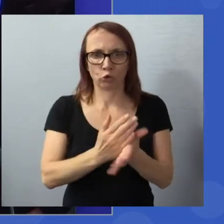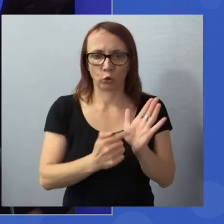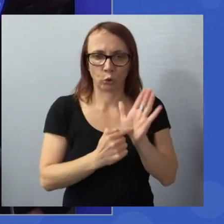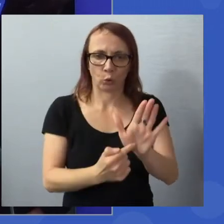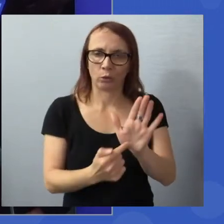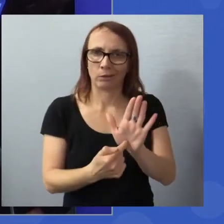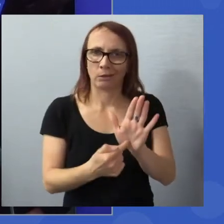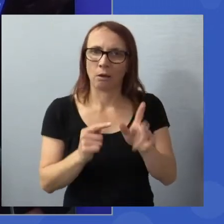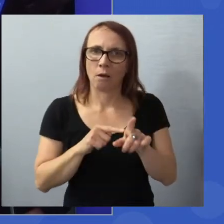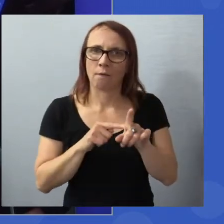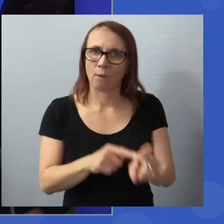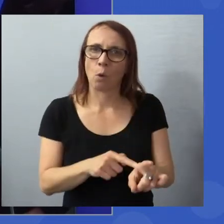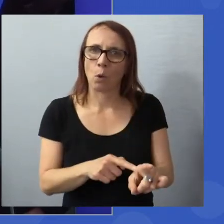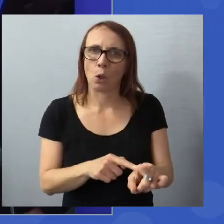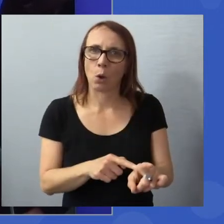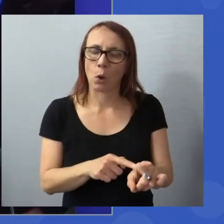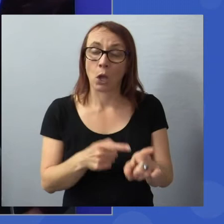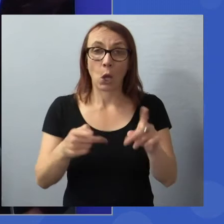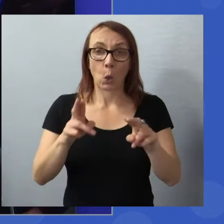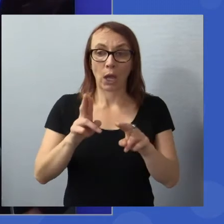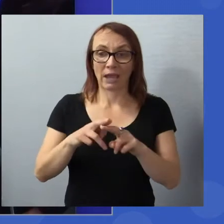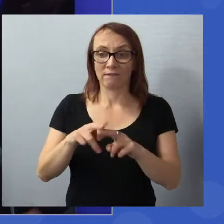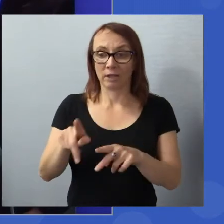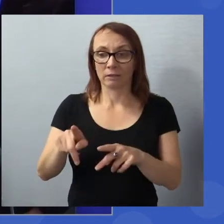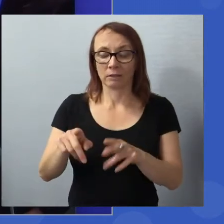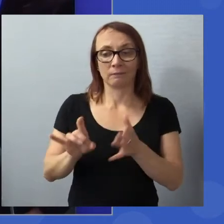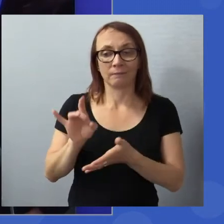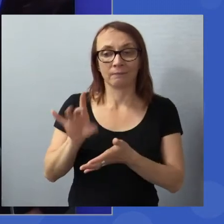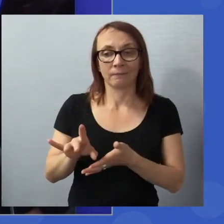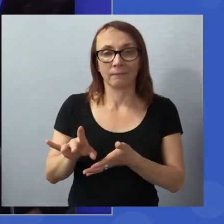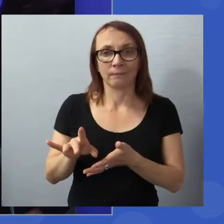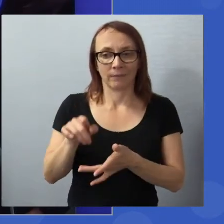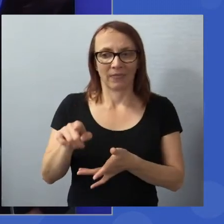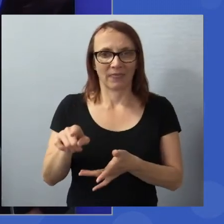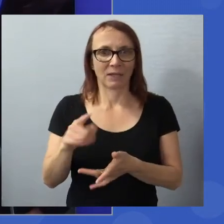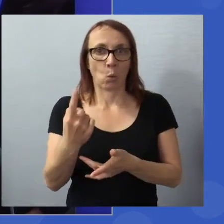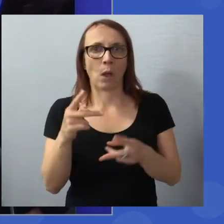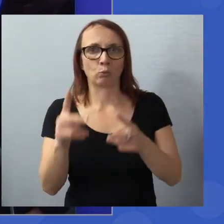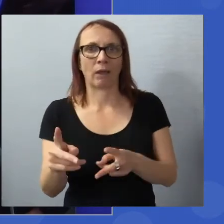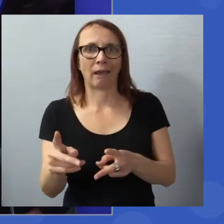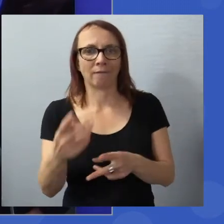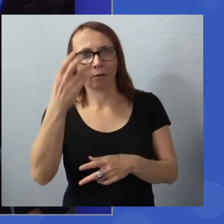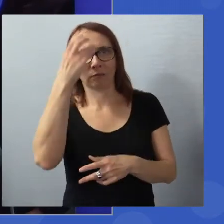have to be careful we talk about eradicate and entirely because it is itself a means of holding the okay and the last thing that we just